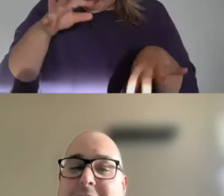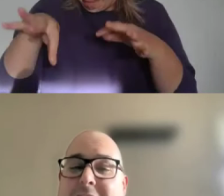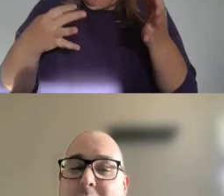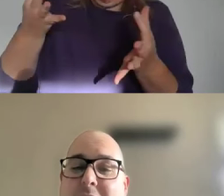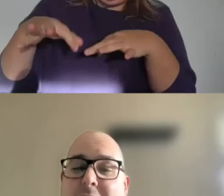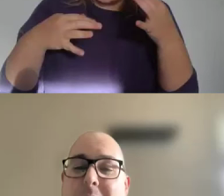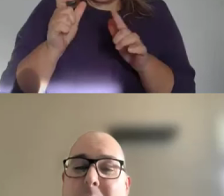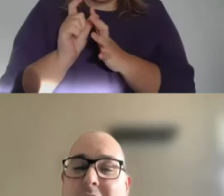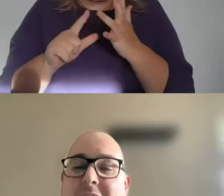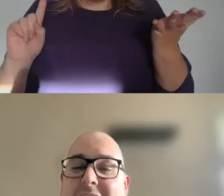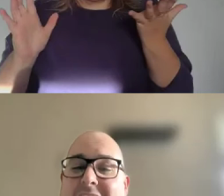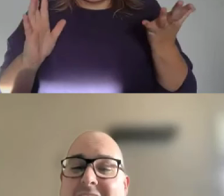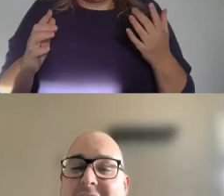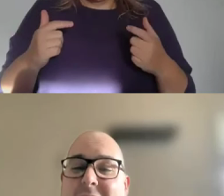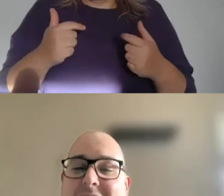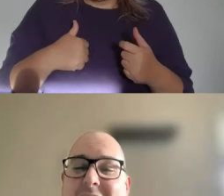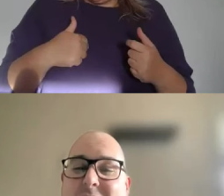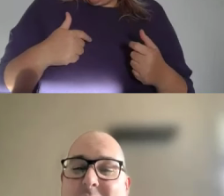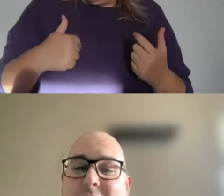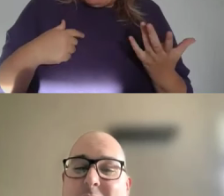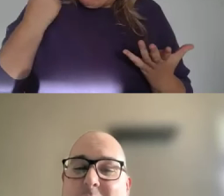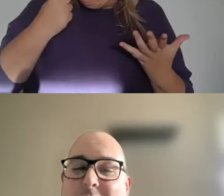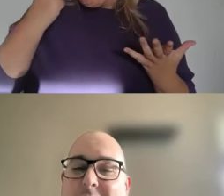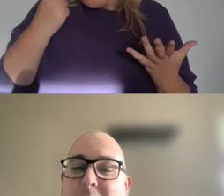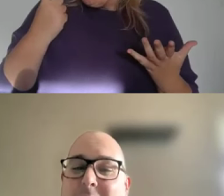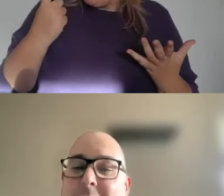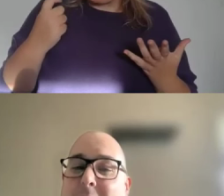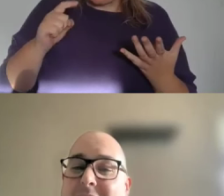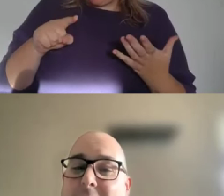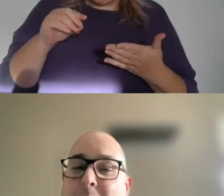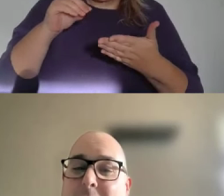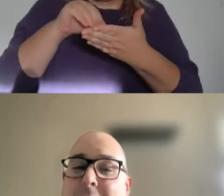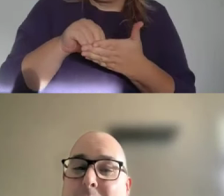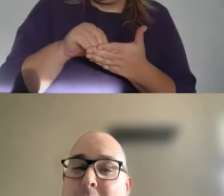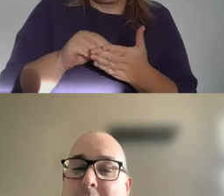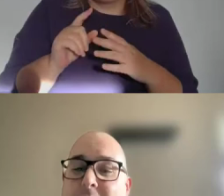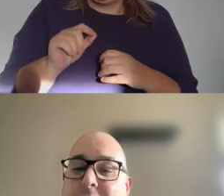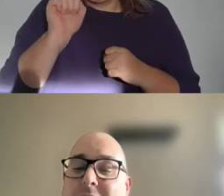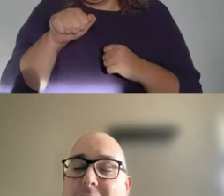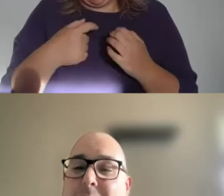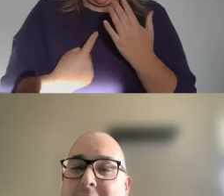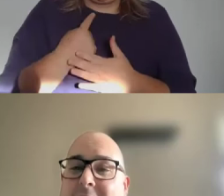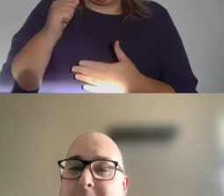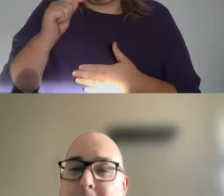Me putting that at the end there, it's skewed the figures, but maybe there's a bigger problem at play there.